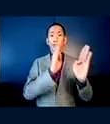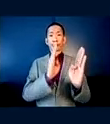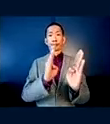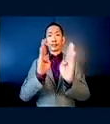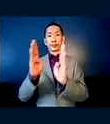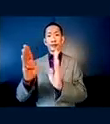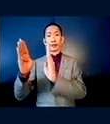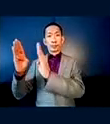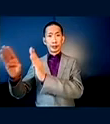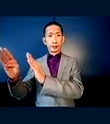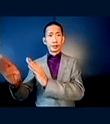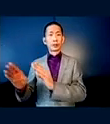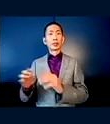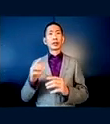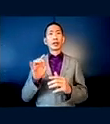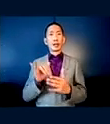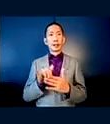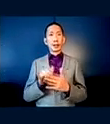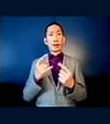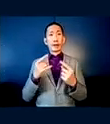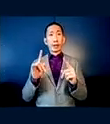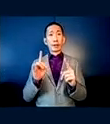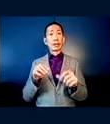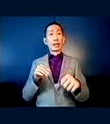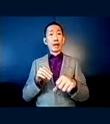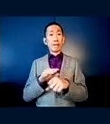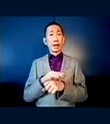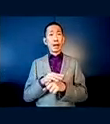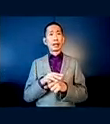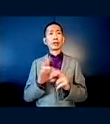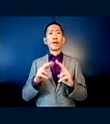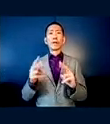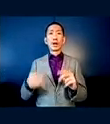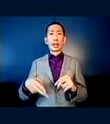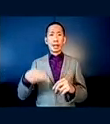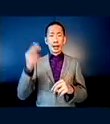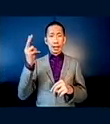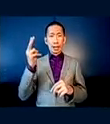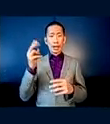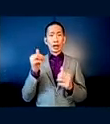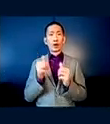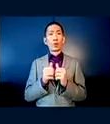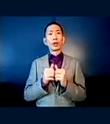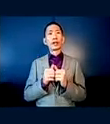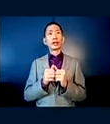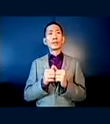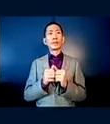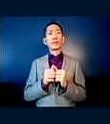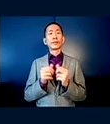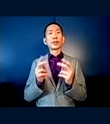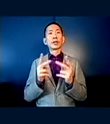BY QUINTILE OF PREDICTED EFFECTIVENESS AND YOU CAN SEE THAT THE EFFECTS ARE VERY HIGH